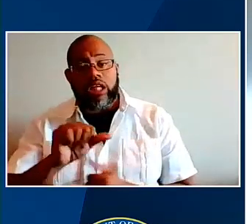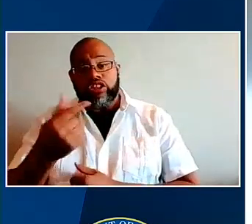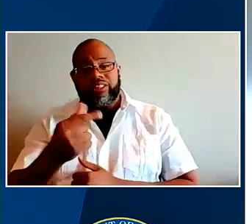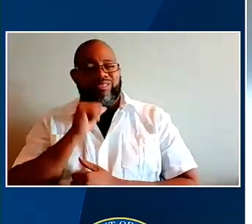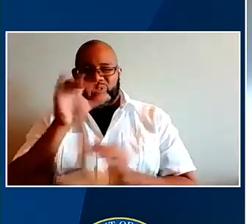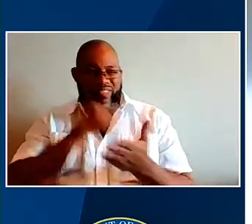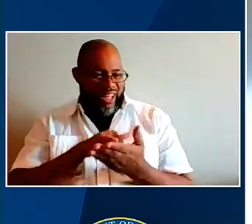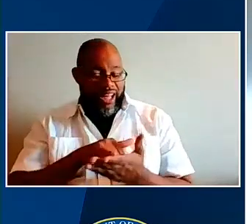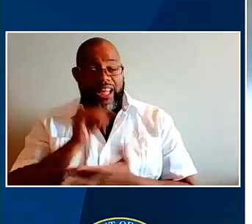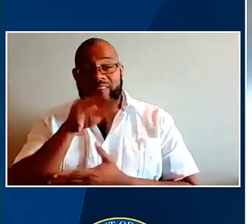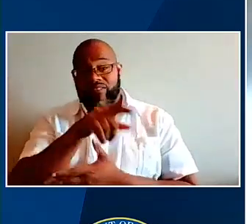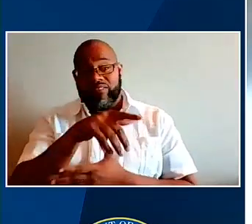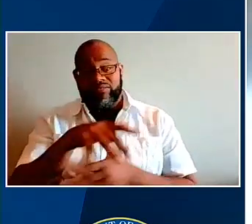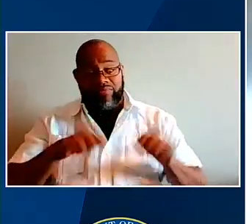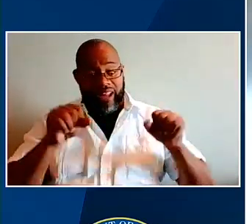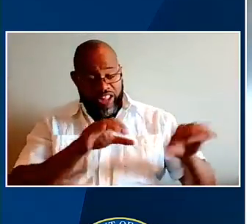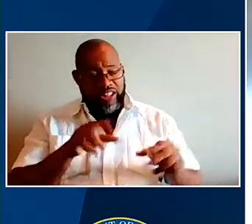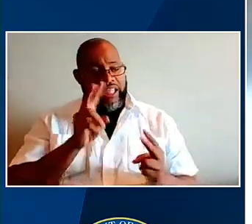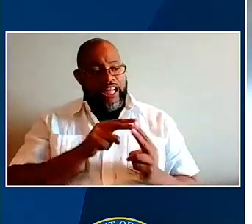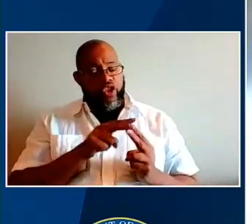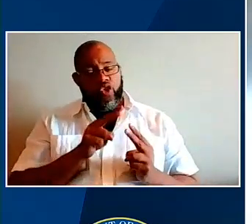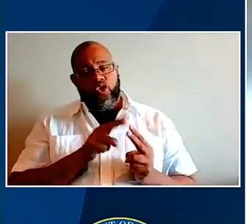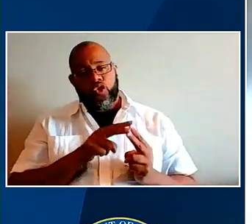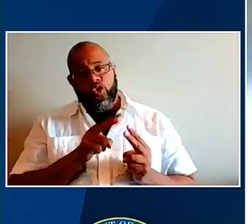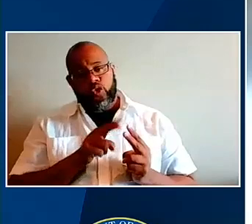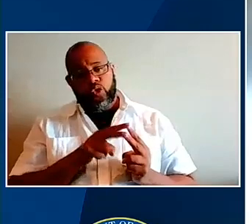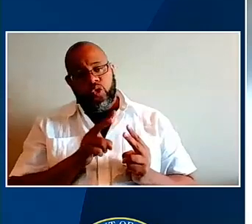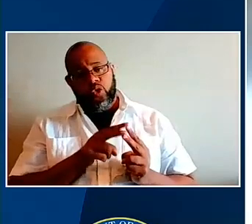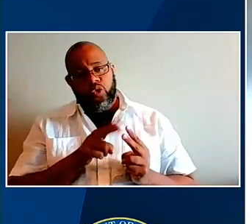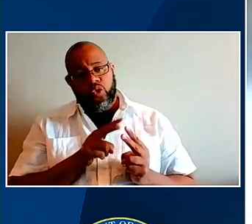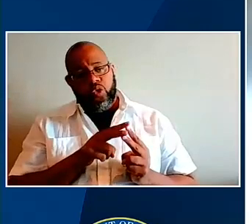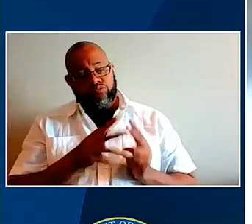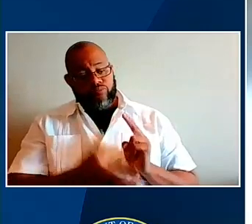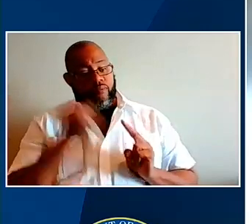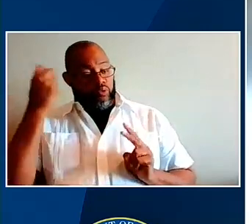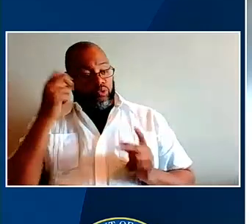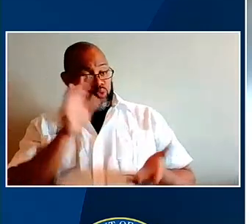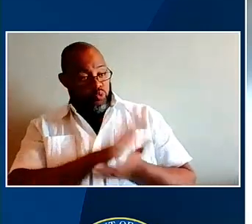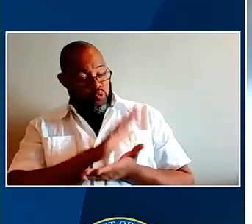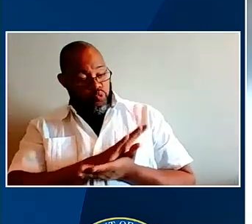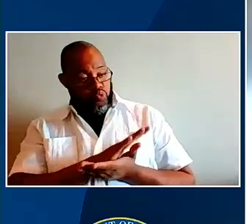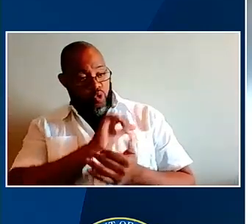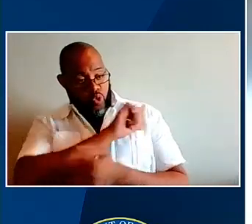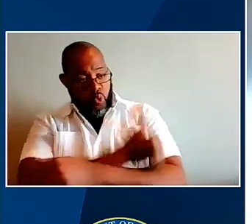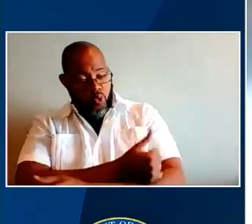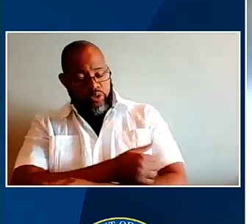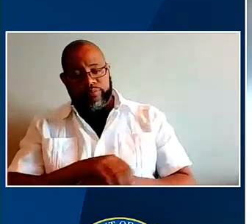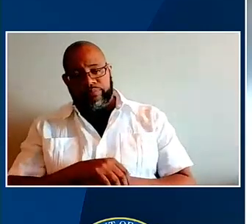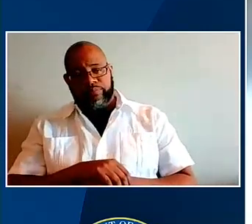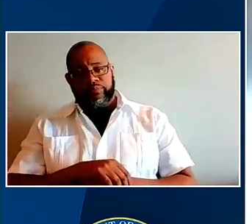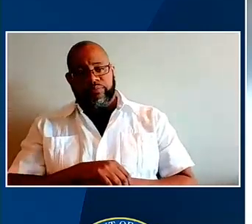If they take action, it's either to revoke a school's authority through a lawsuit or